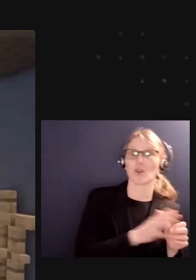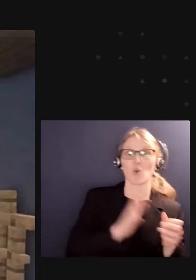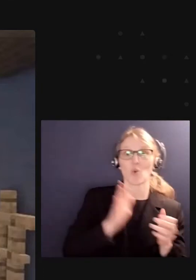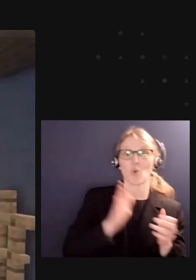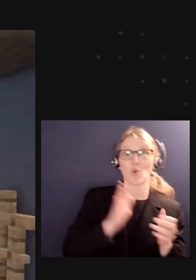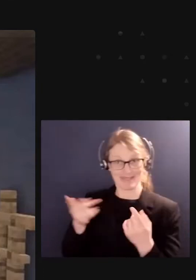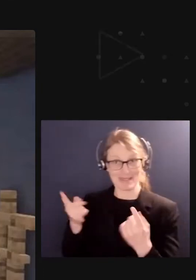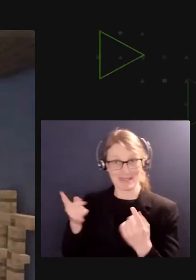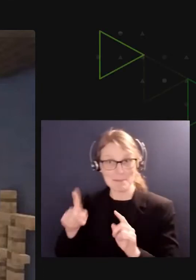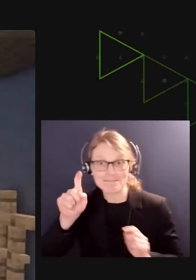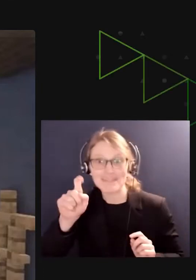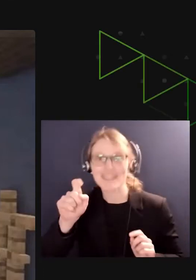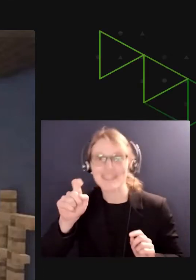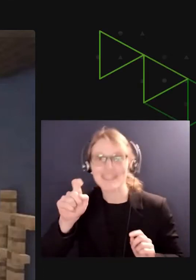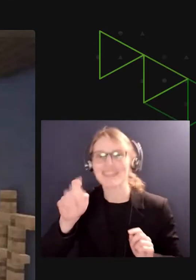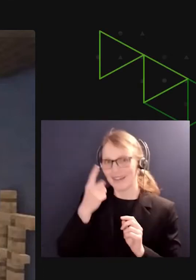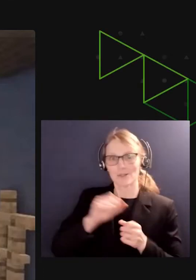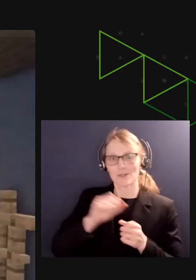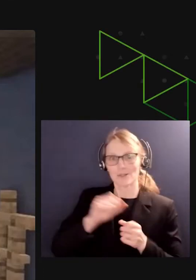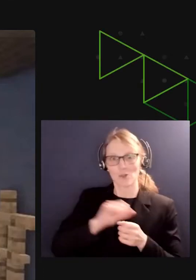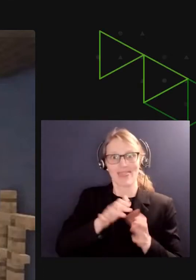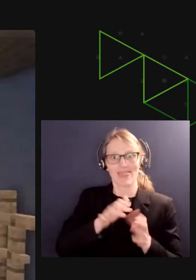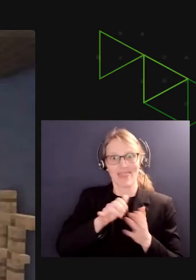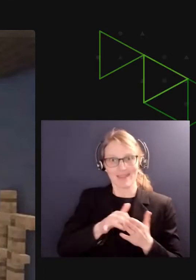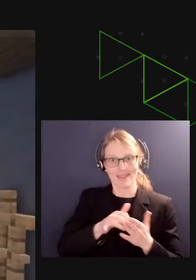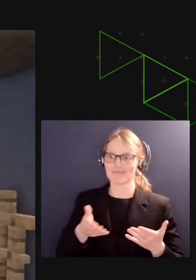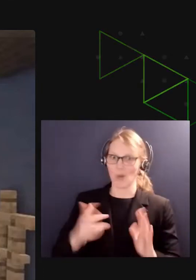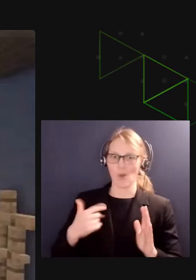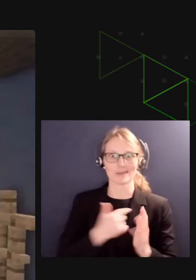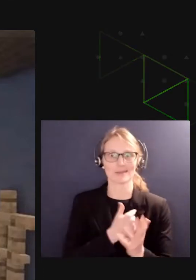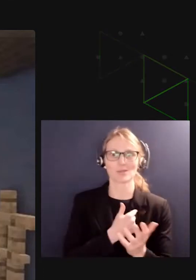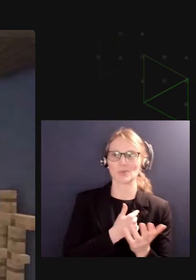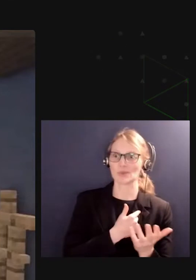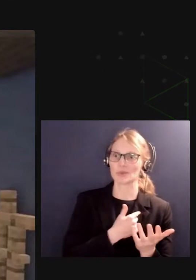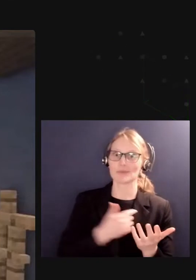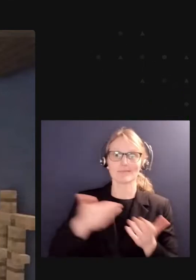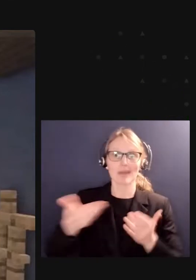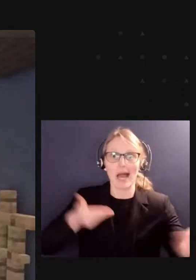It's given us the freedom to hire talent living in communities anywhere around the world.